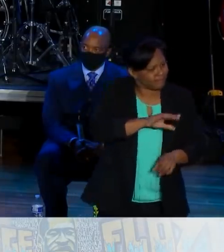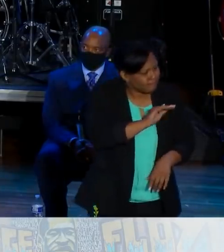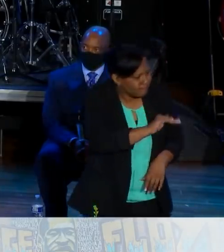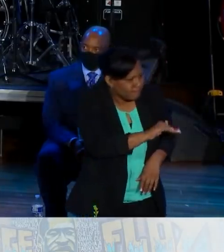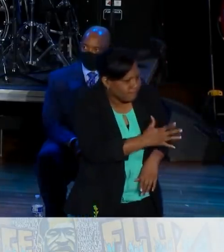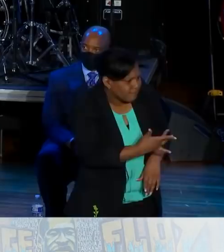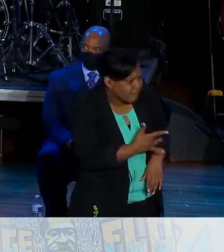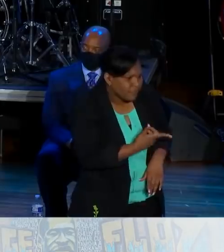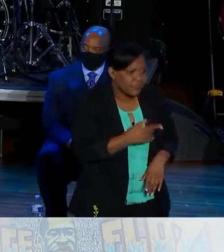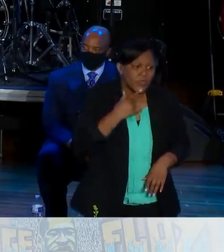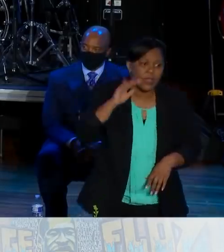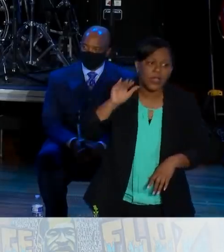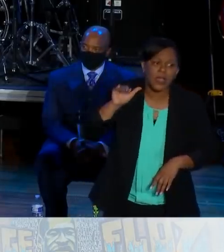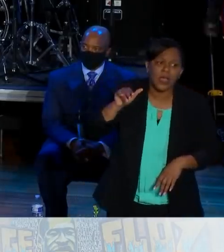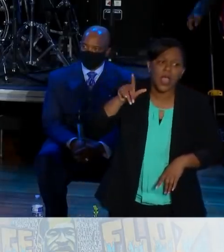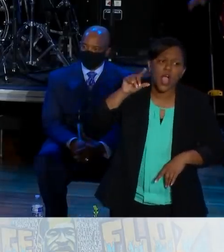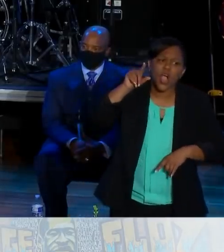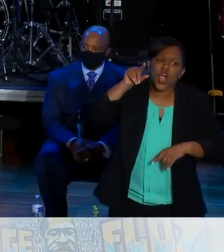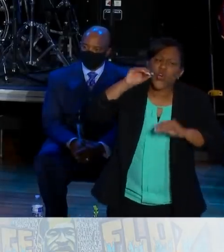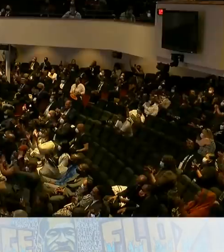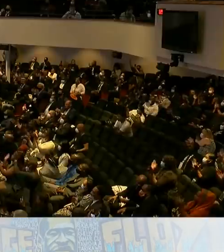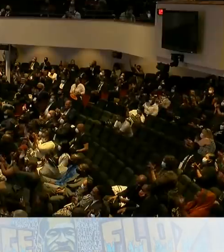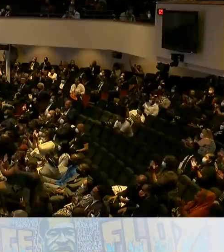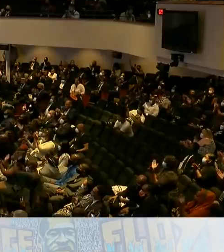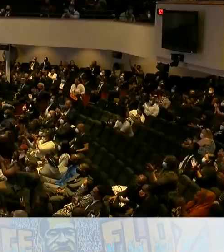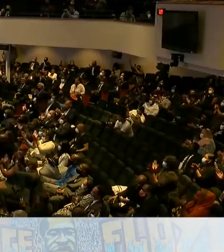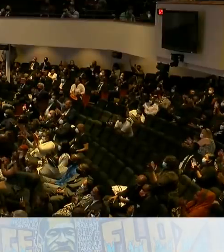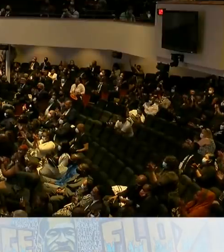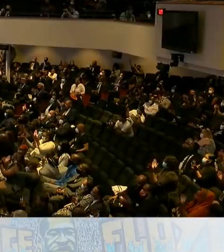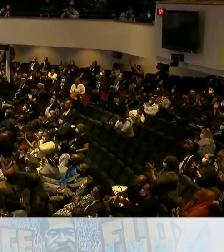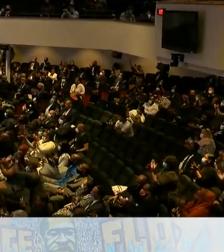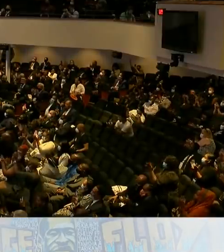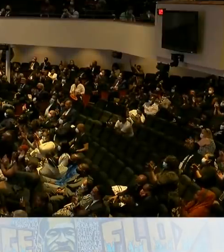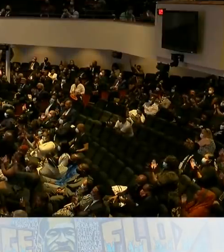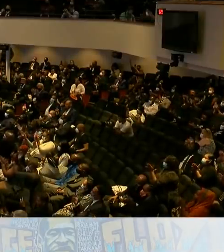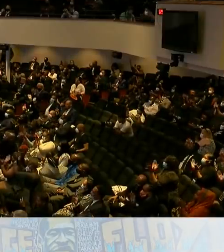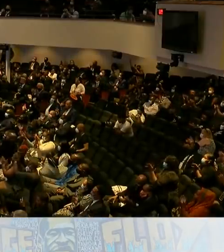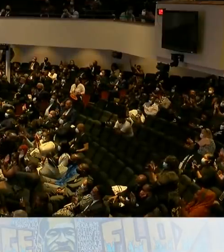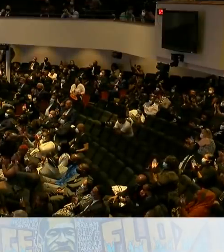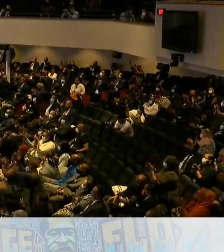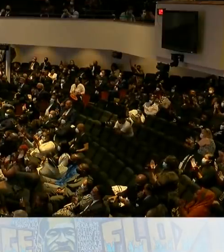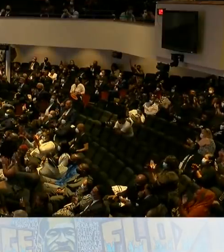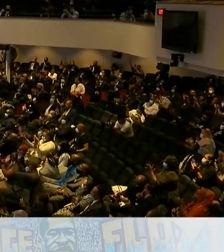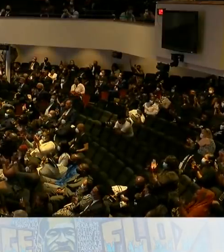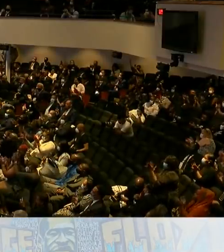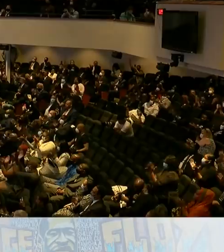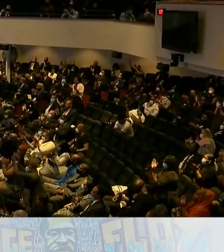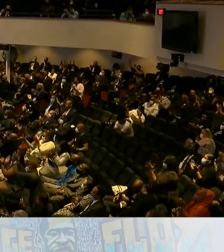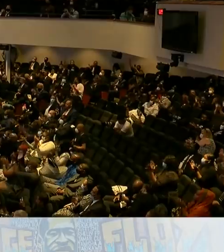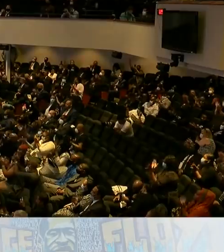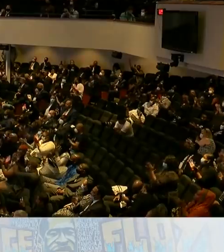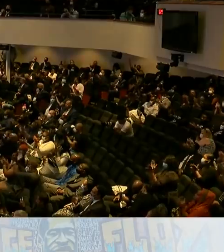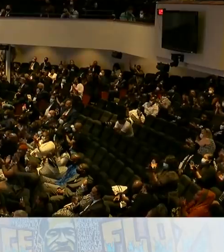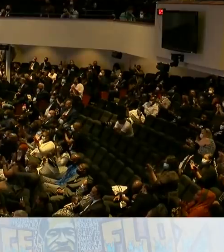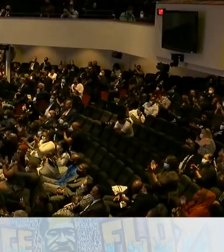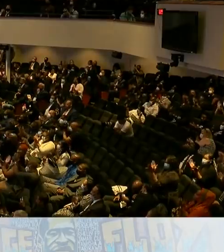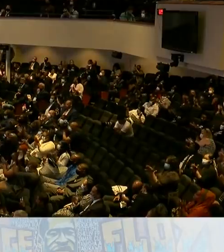SHE TAGGED MY SUIT JACKET AND I LOOKED AROUND AND I BRACED MYSELF AND SHE LOOKED AT ME AND SAID, NO JUSTICE, NO PEACE.